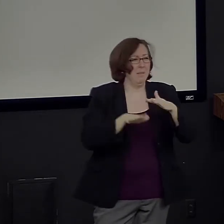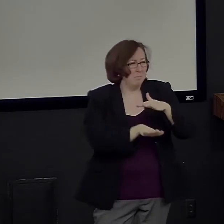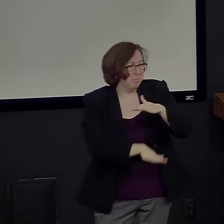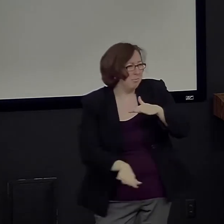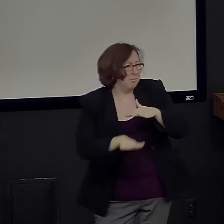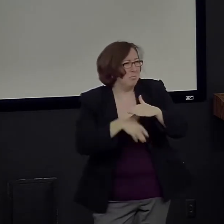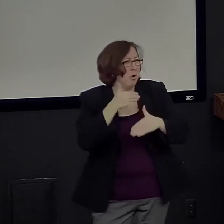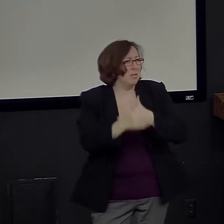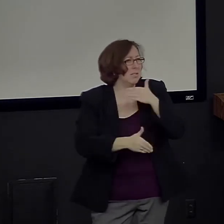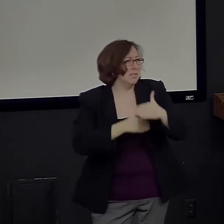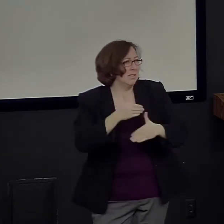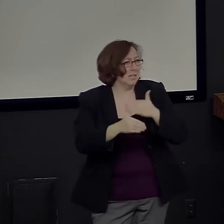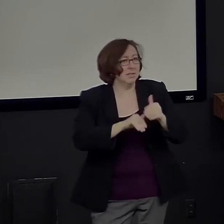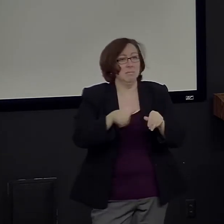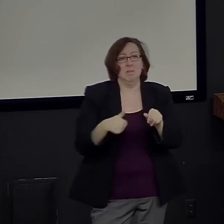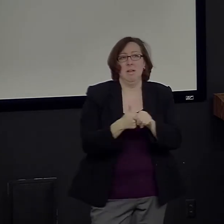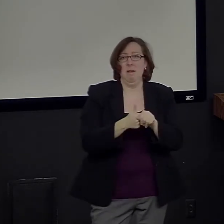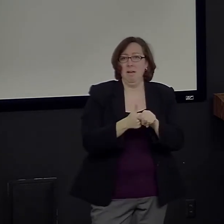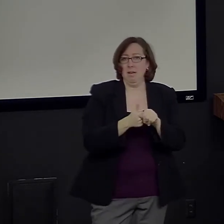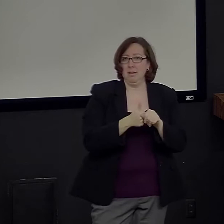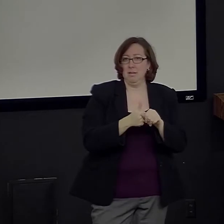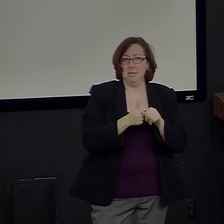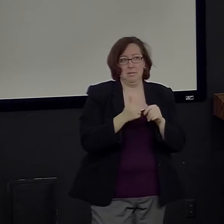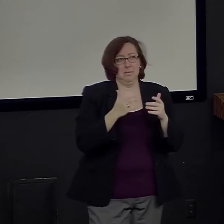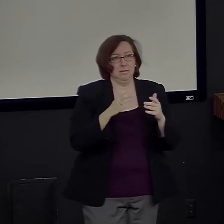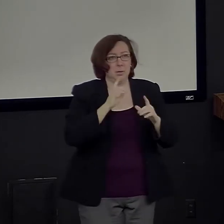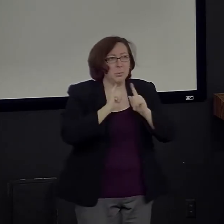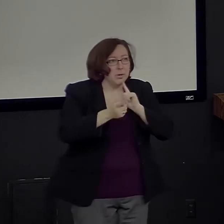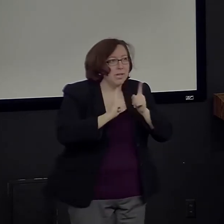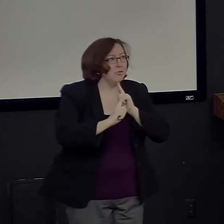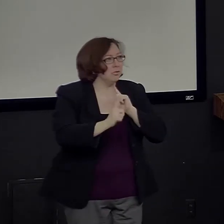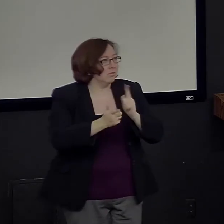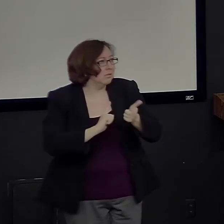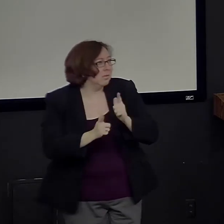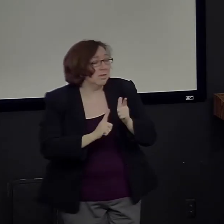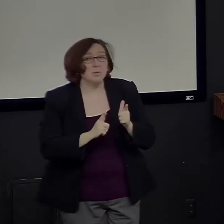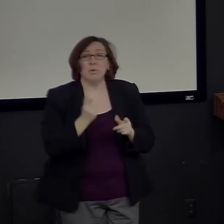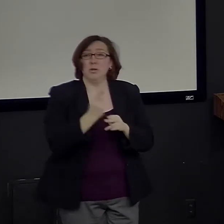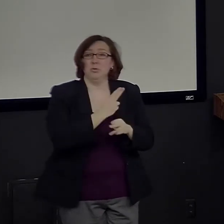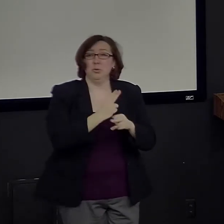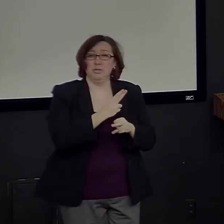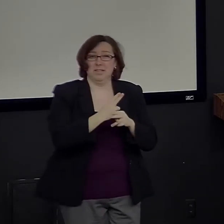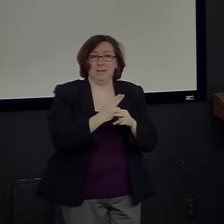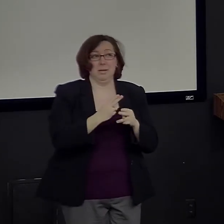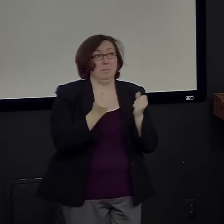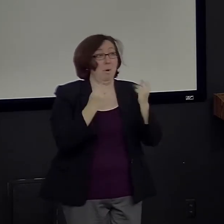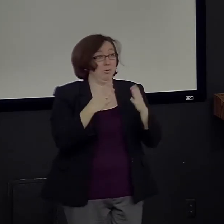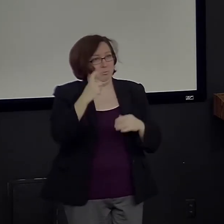by using multi-brain scanning to unveil the complexities of social interactions.